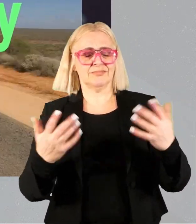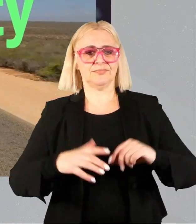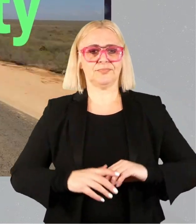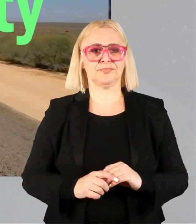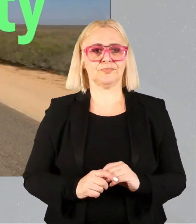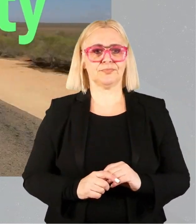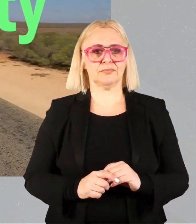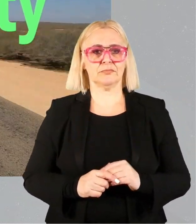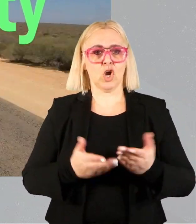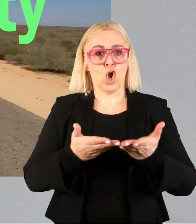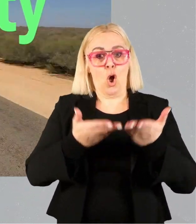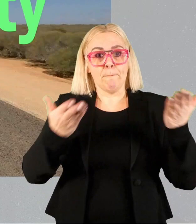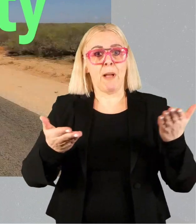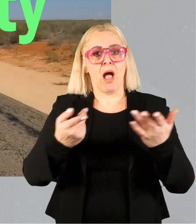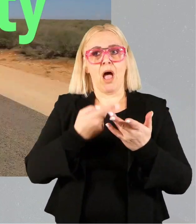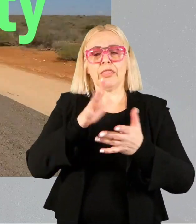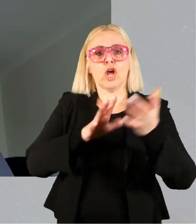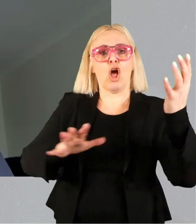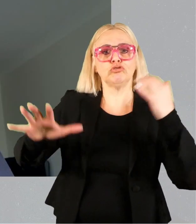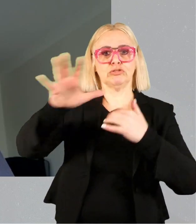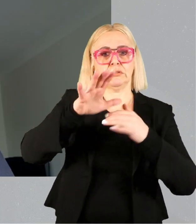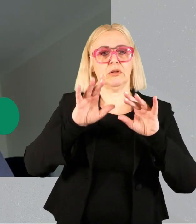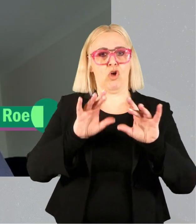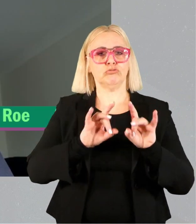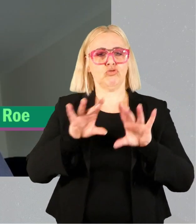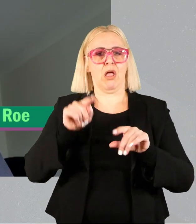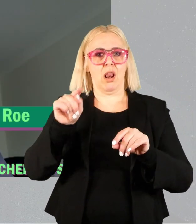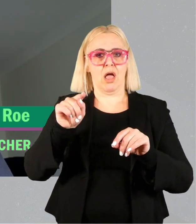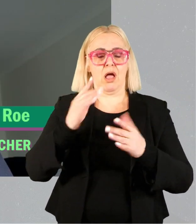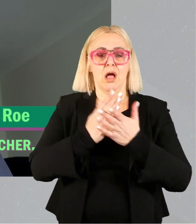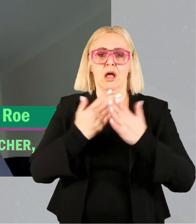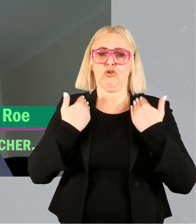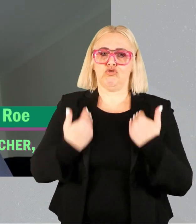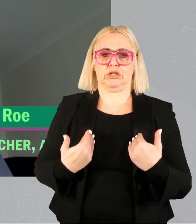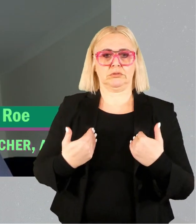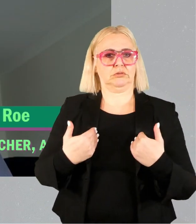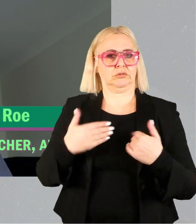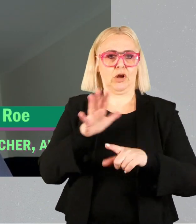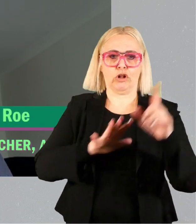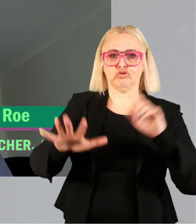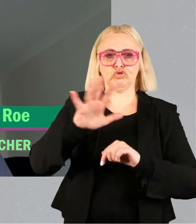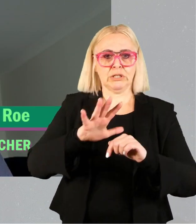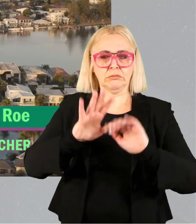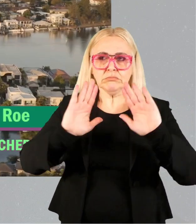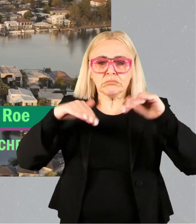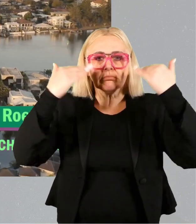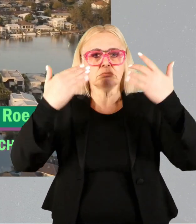Australia is, by world standards, a very rich country with a very high technology health-care system.